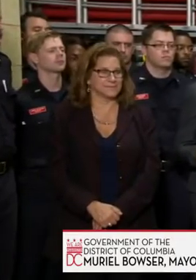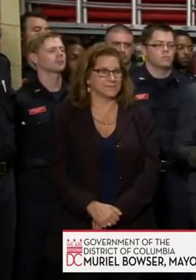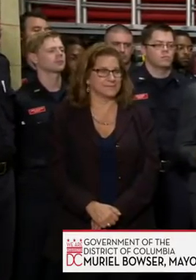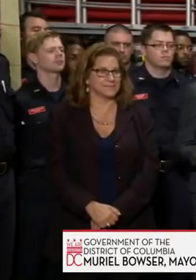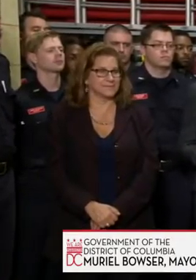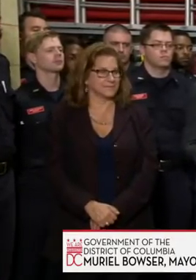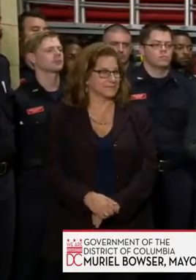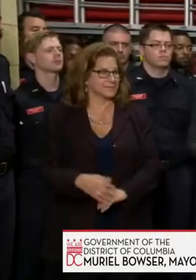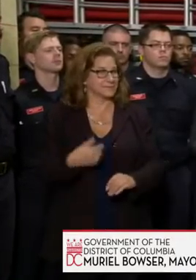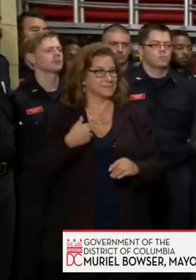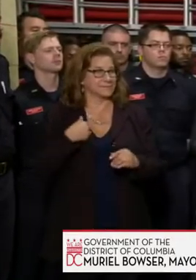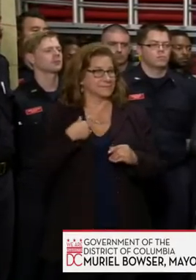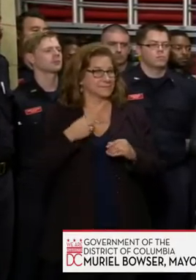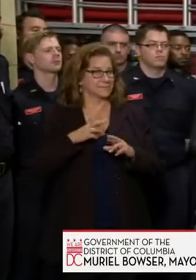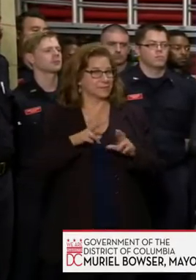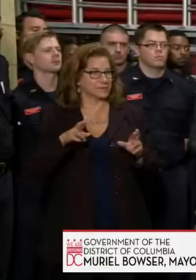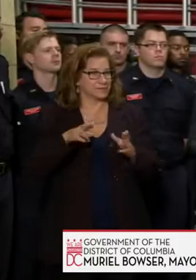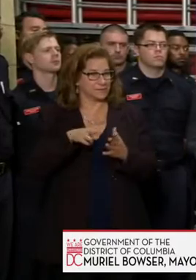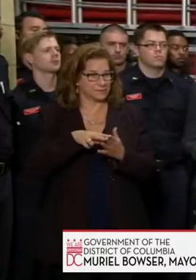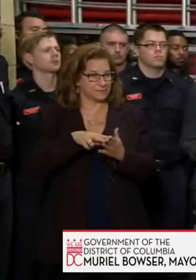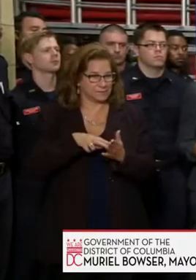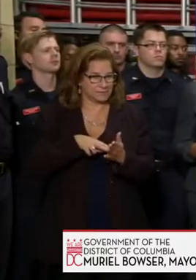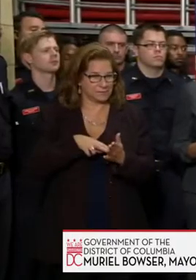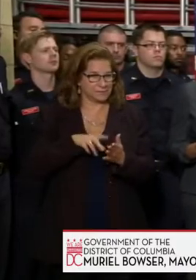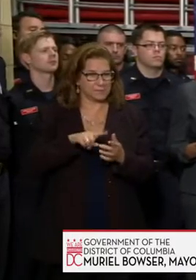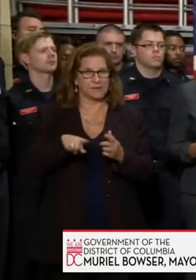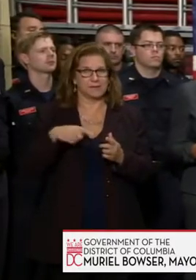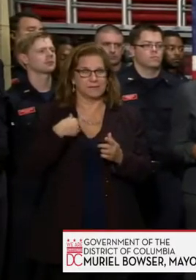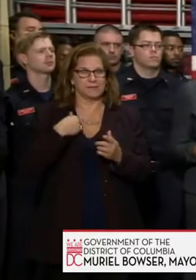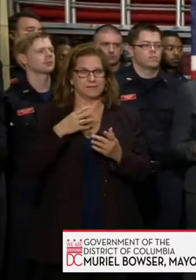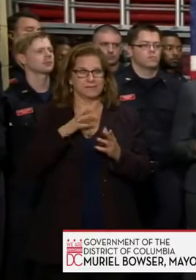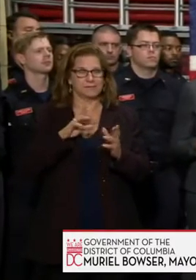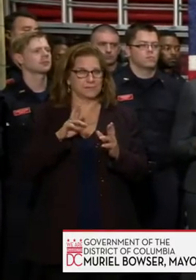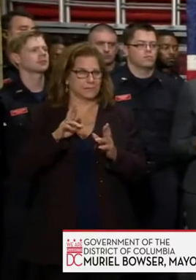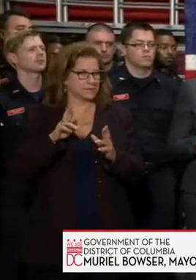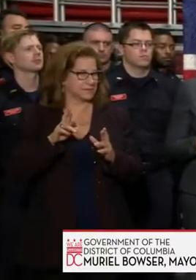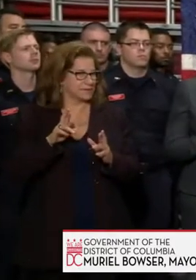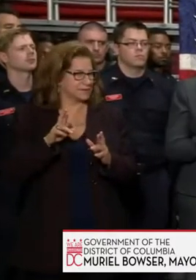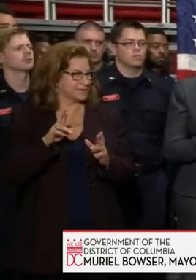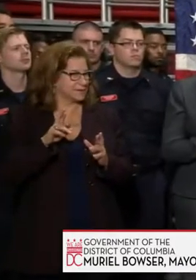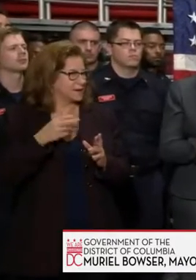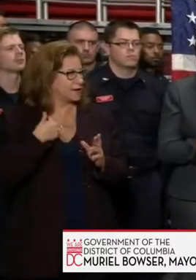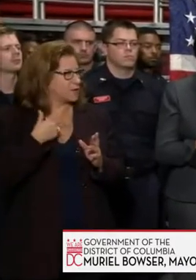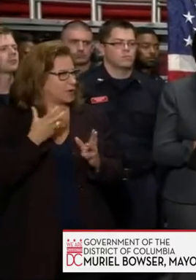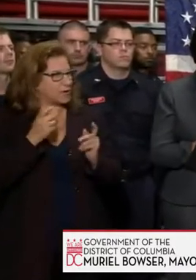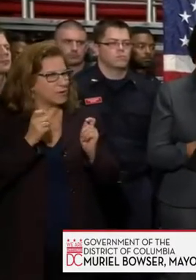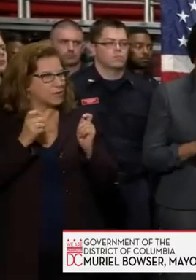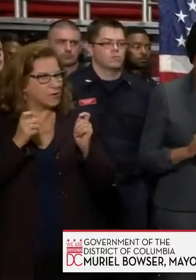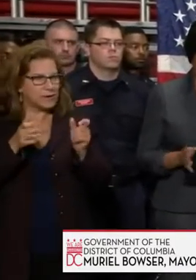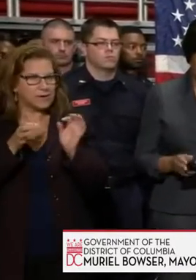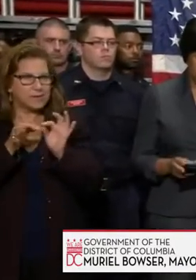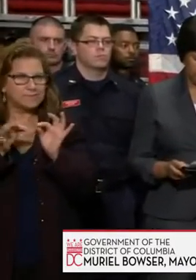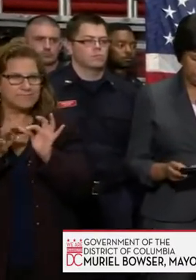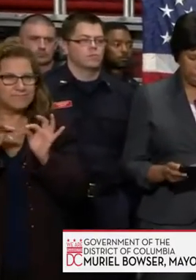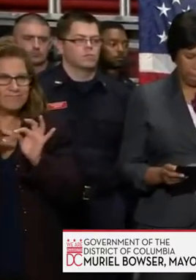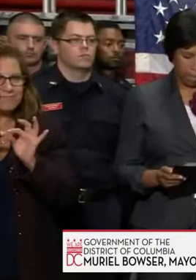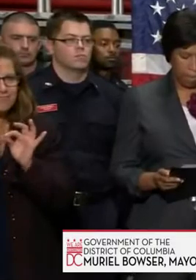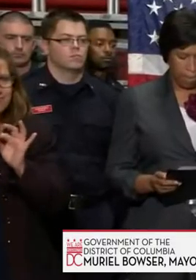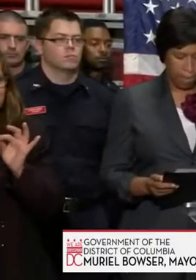MCDUFFIE AND I HAVEN'T REALLY DIVIDED THIS UP BUT WE WILL, I JUST WANT TO MAKE A COUPLE OF BRIEF REMARKS TO ADD TO WHAT COUNCILMEMBER CHEH AND MAYOR BOWSER SAID.